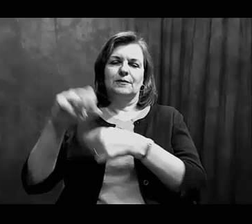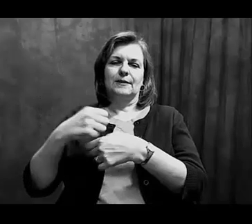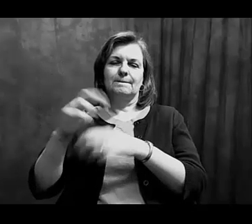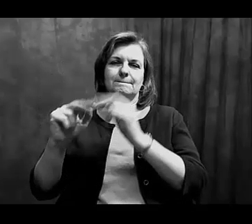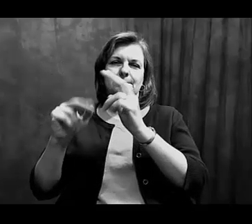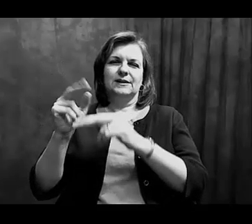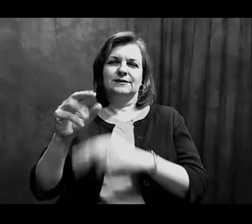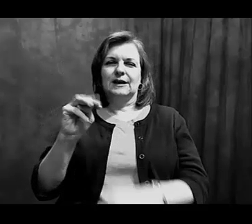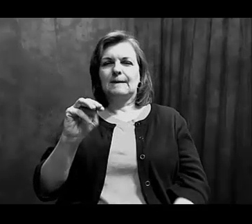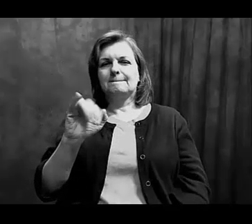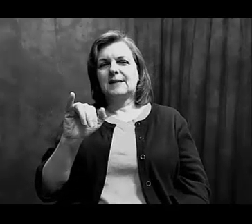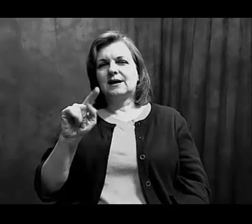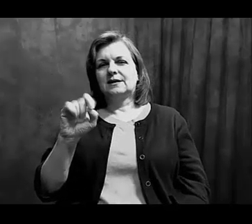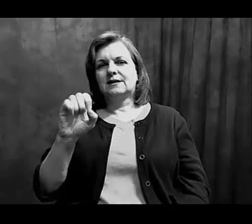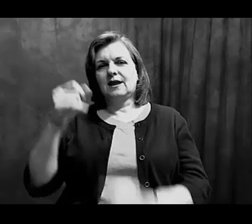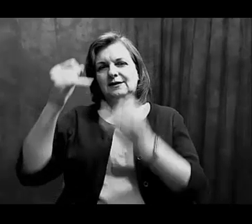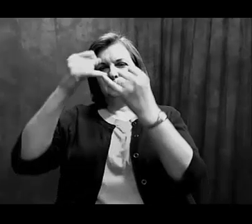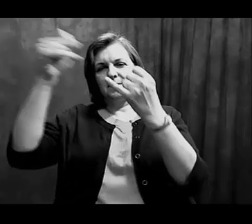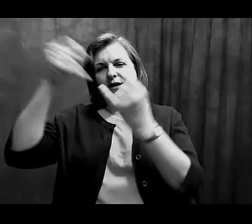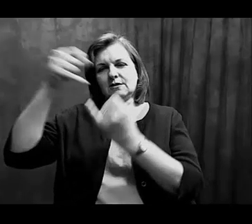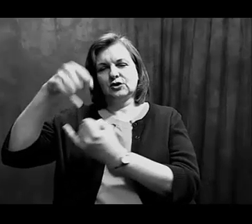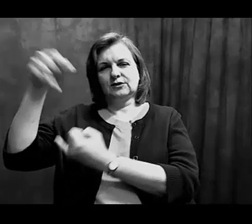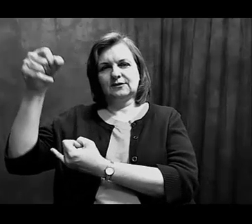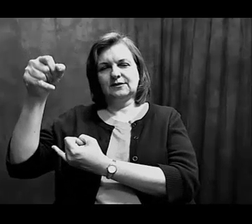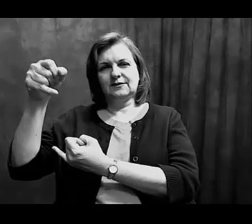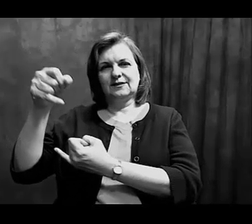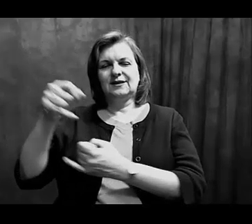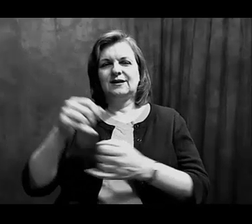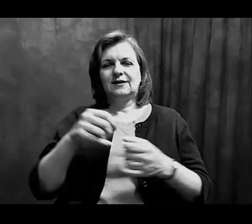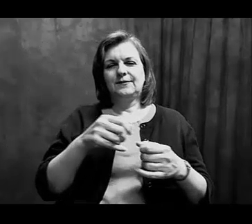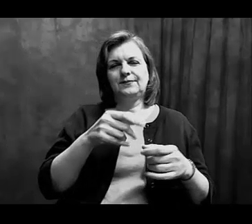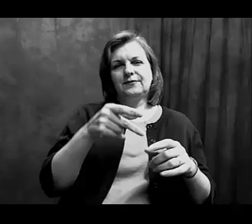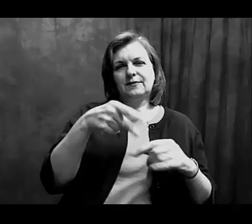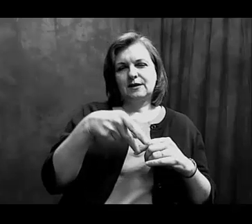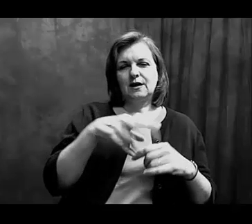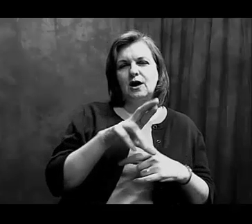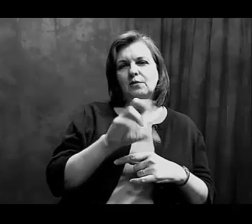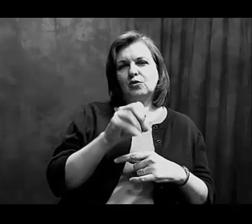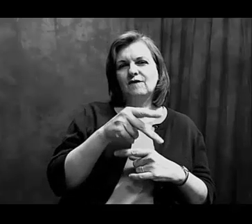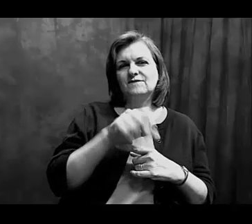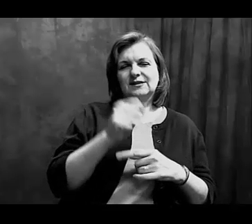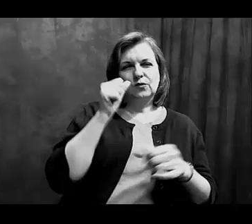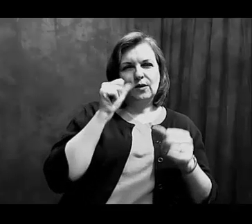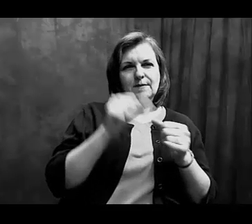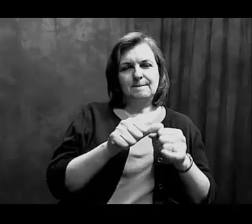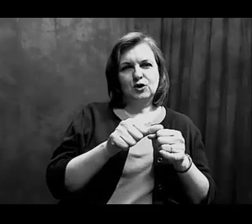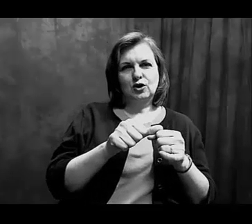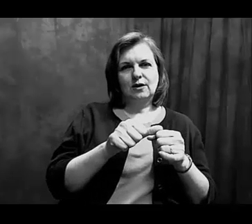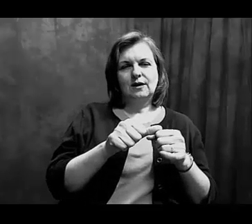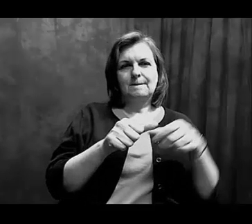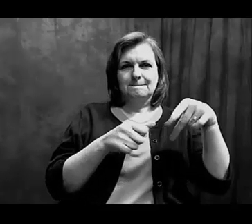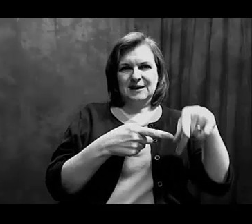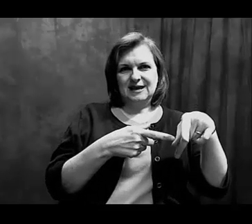and this phase I remember as "Plain to see" "P" [in Prophase]